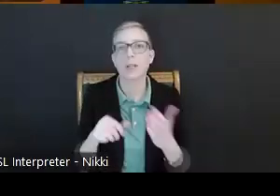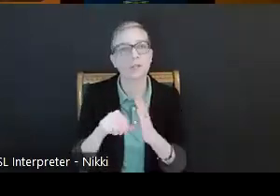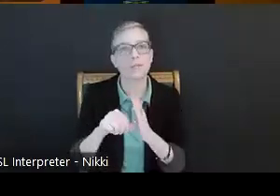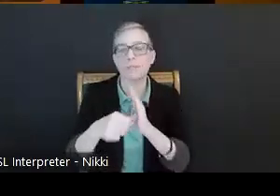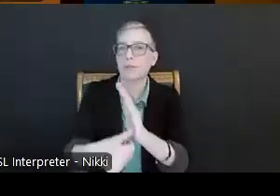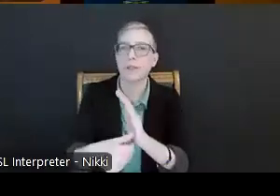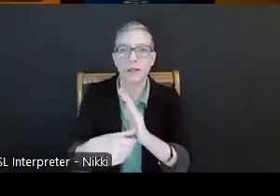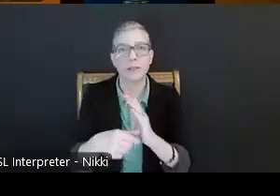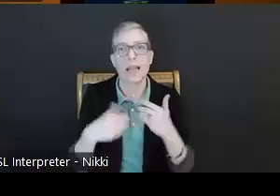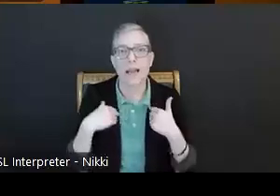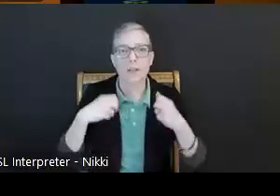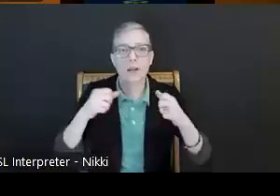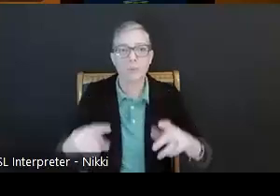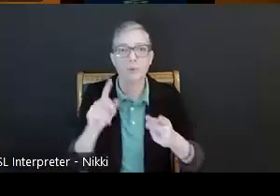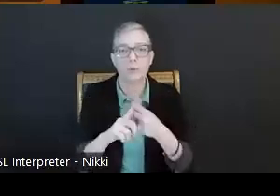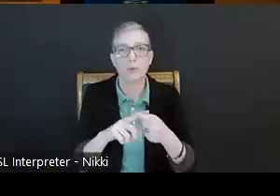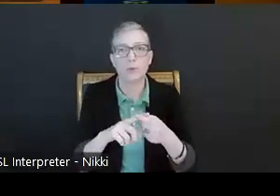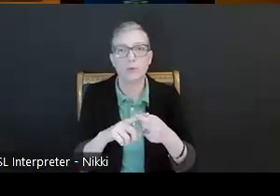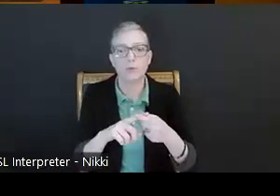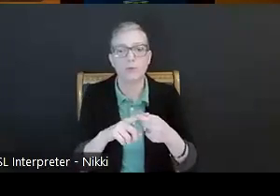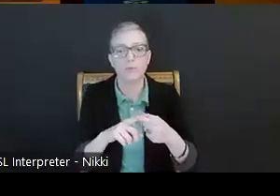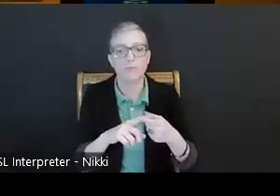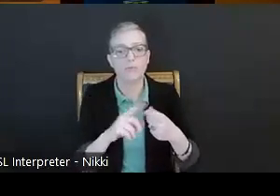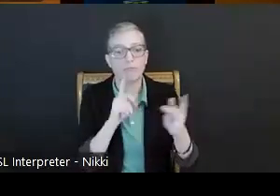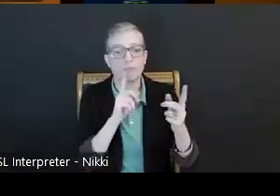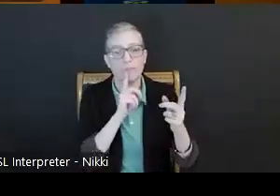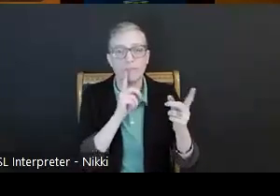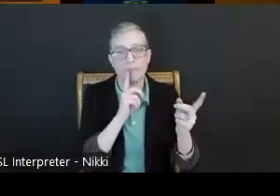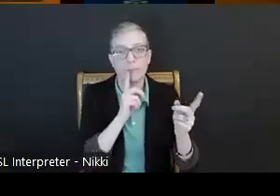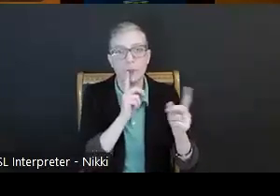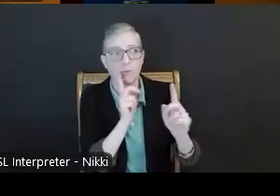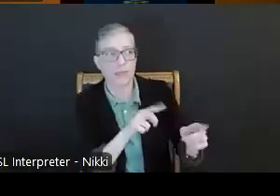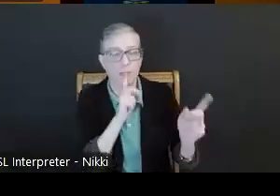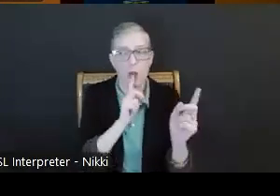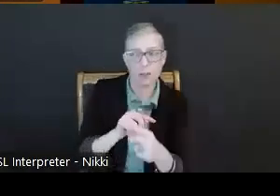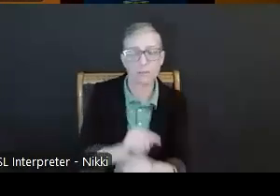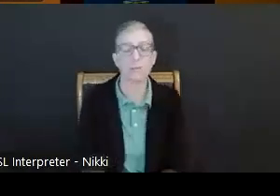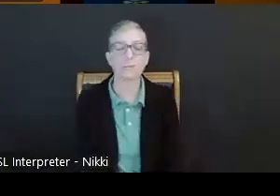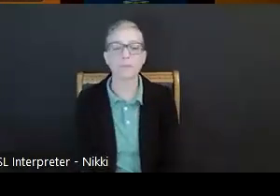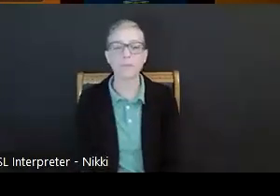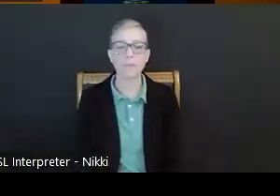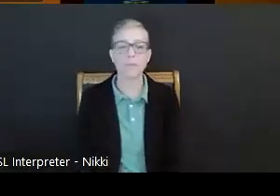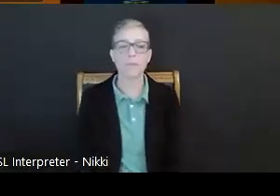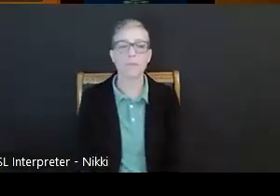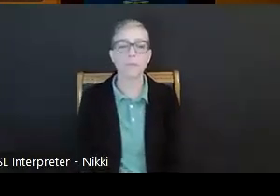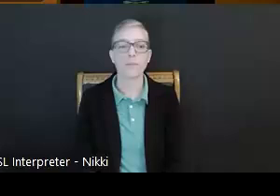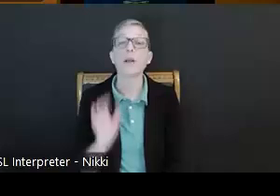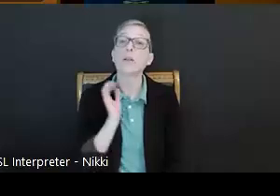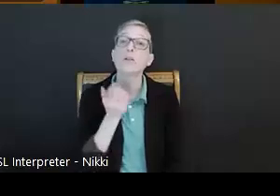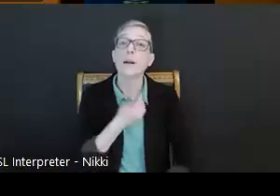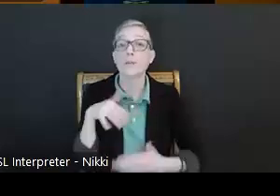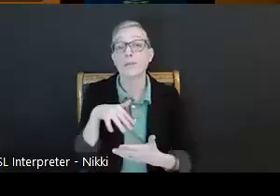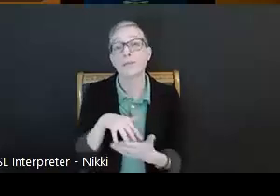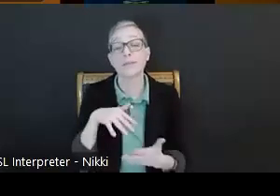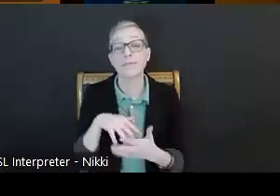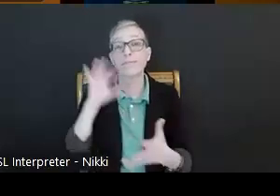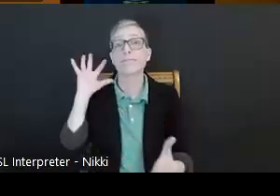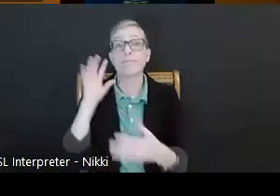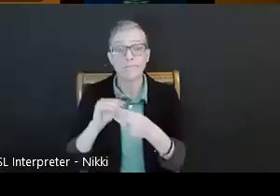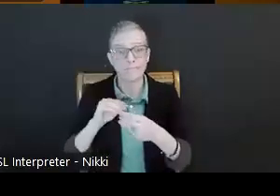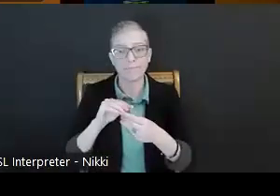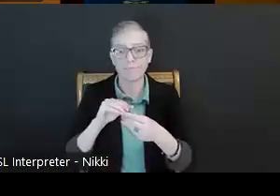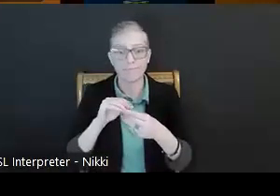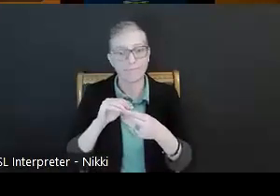respond as an overview of the study so this was a single arm feasibility study um to really